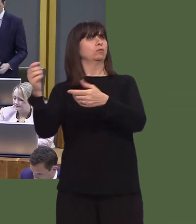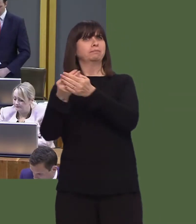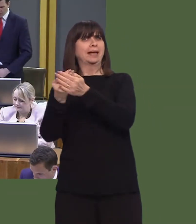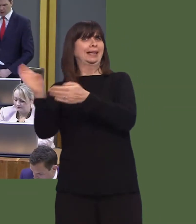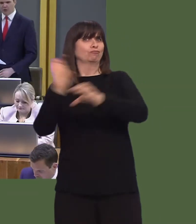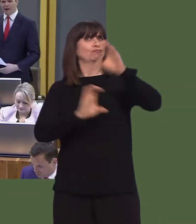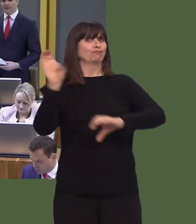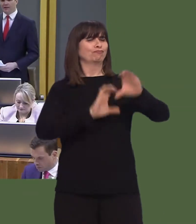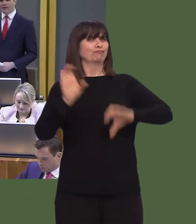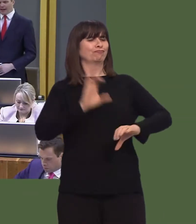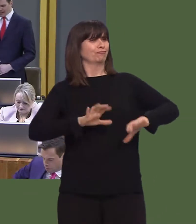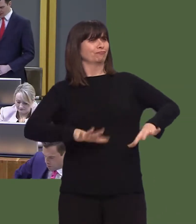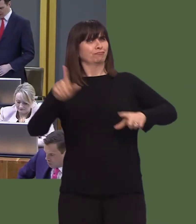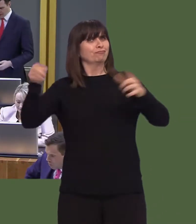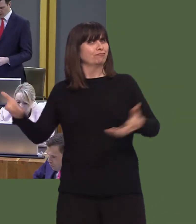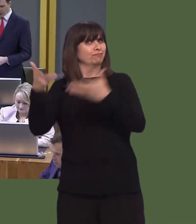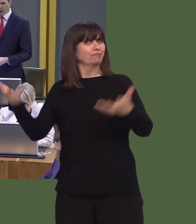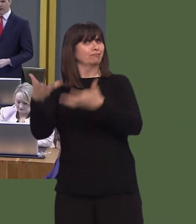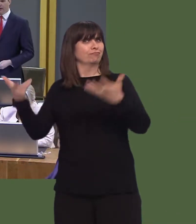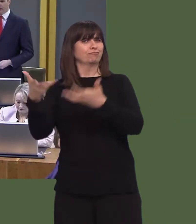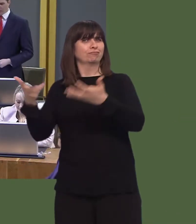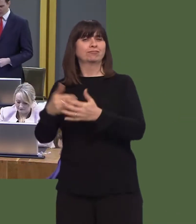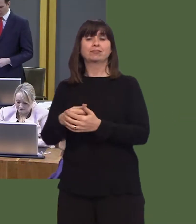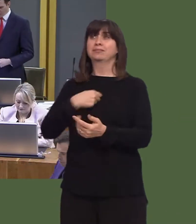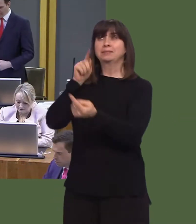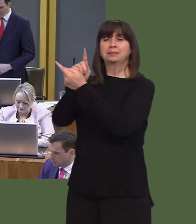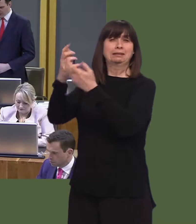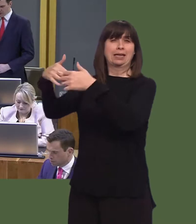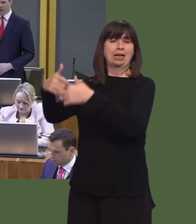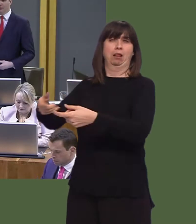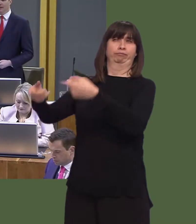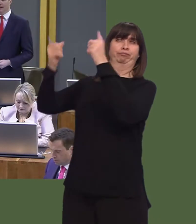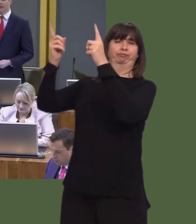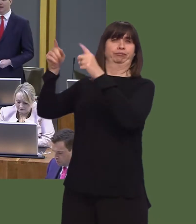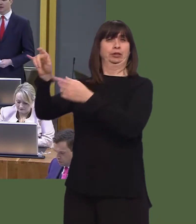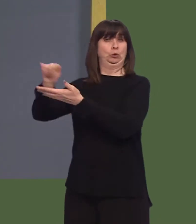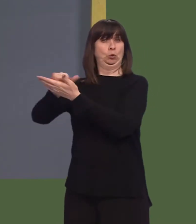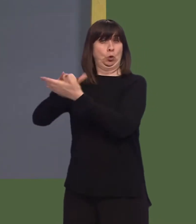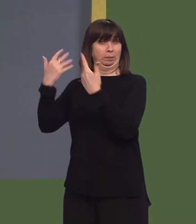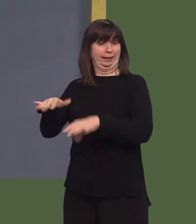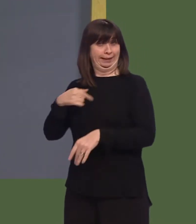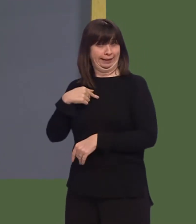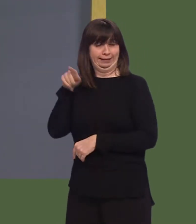I was pleased to hear that you met tech leaders in New York, including amongst them Welsh expats who are now leading international tech firms.